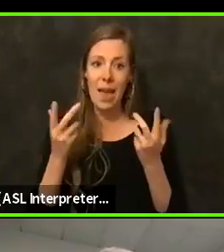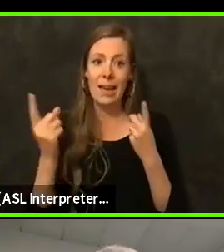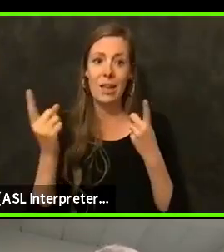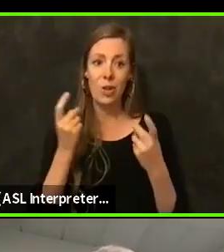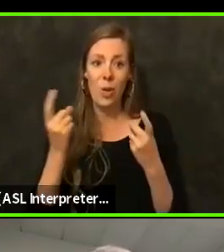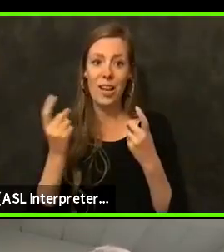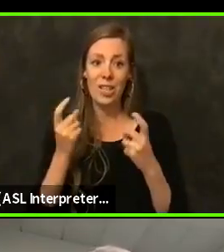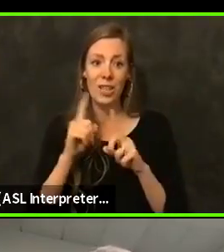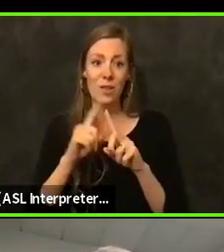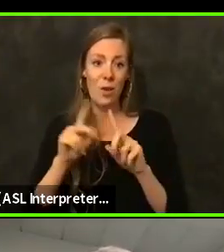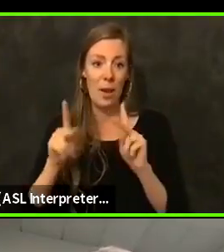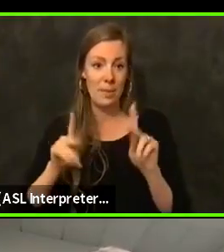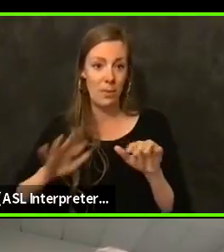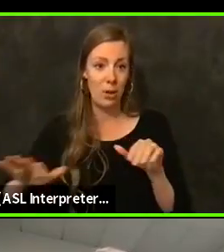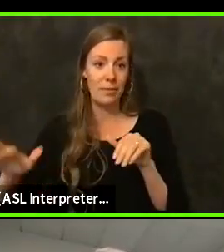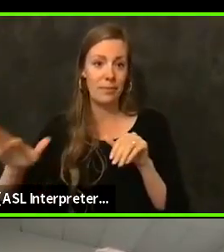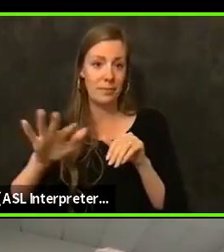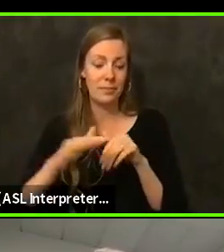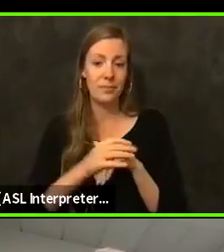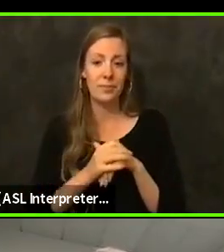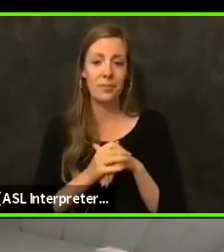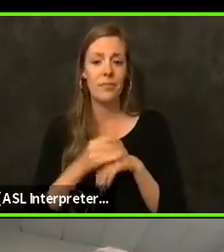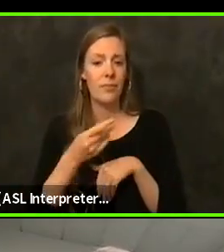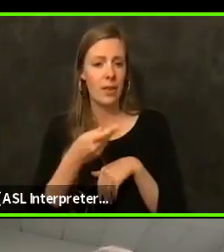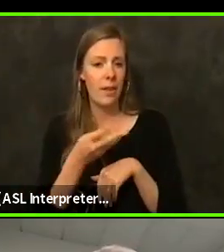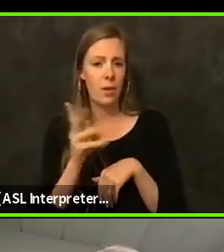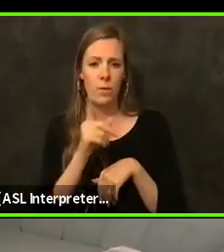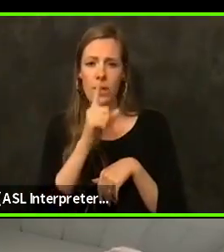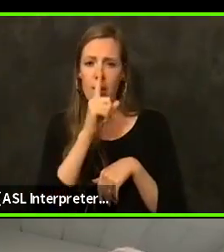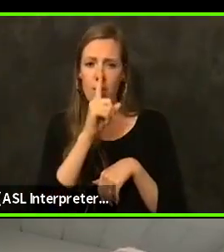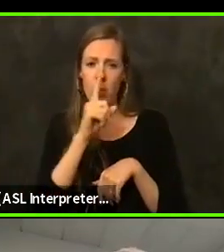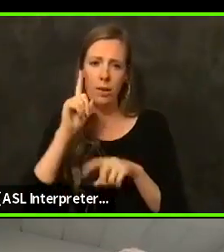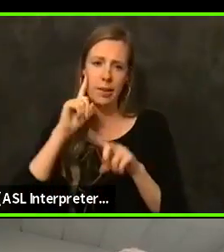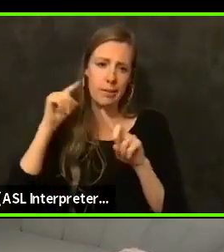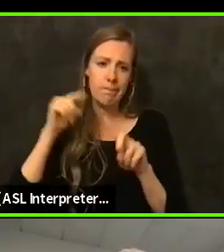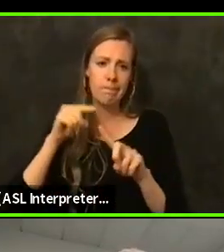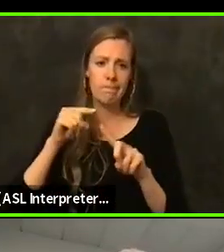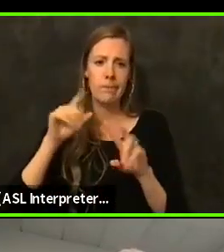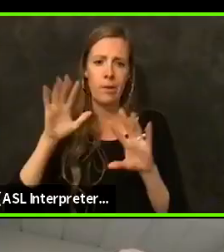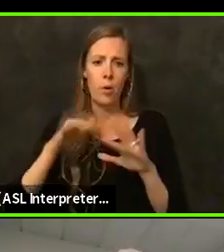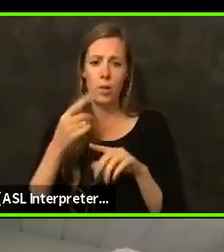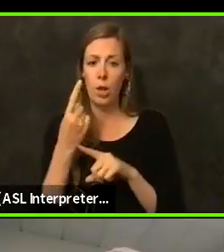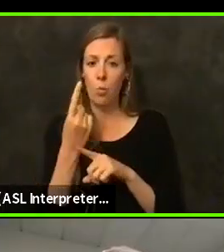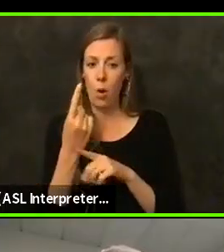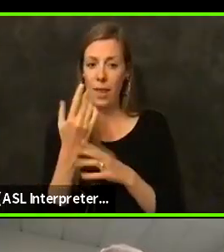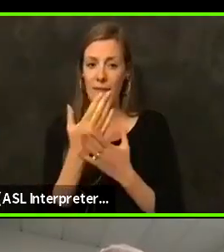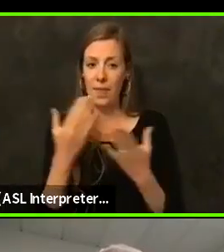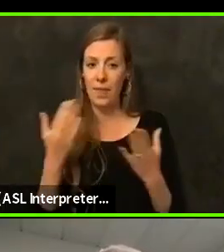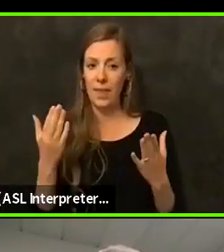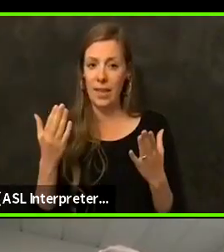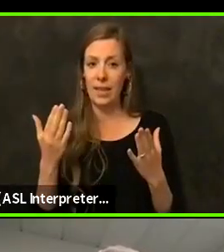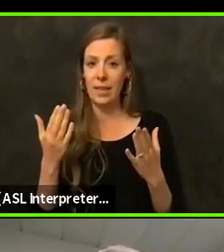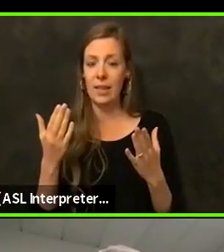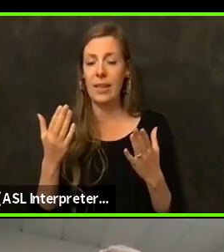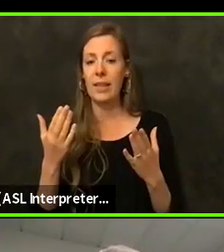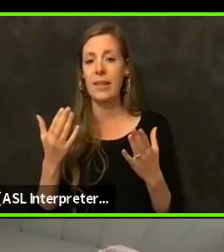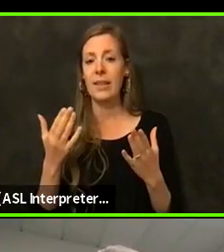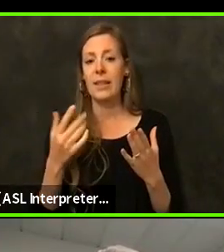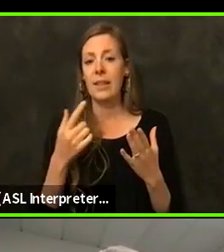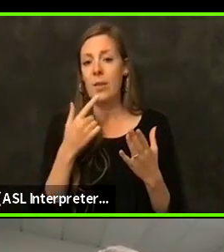public, a few of them really concentrate on one basic questions. And I'll I'll send this to doctora Mase.